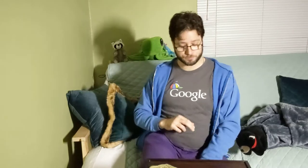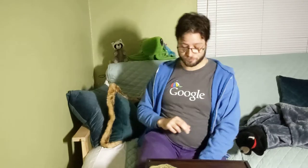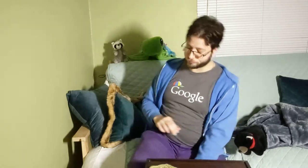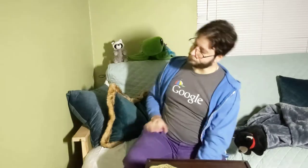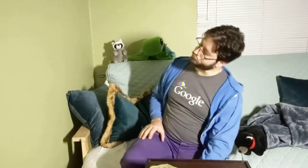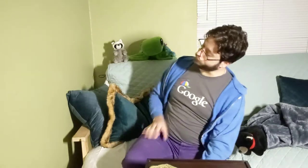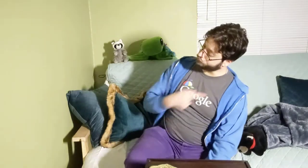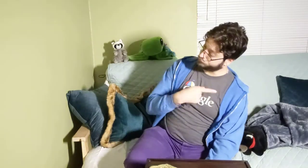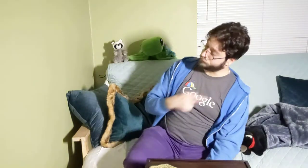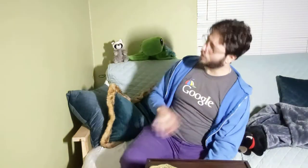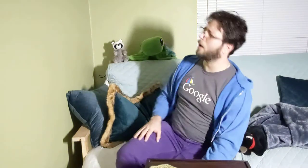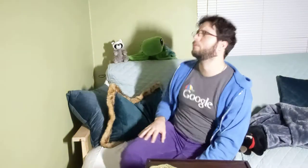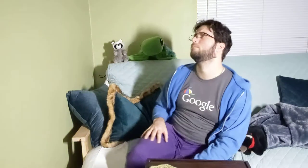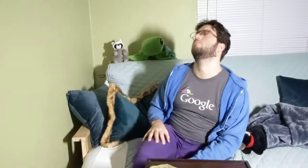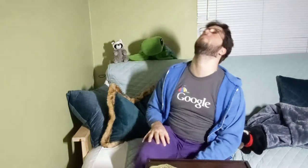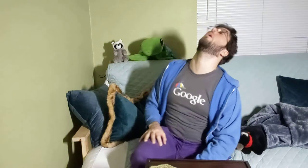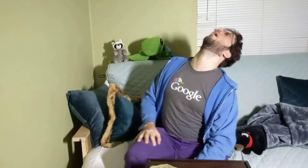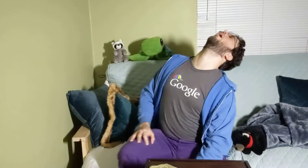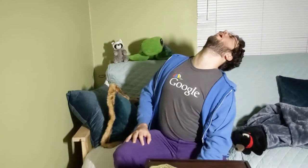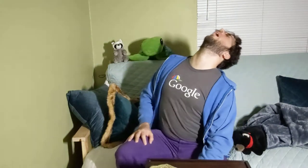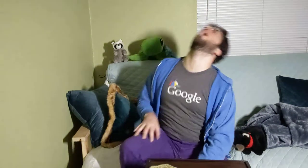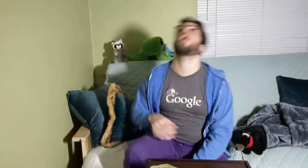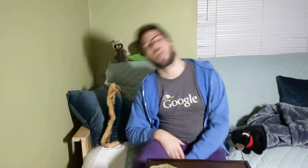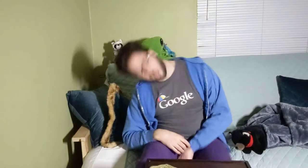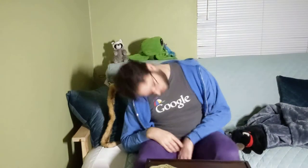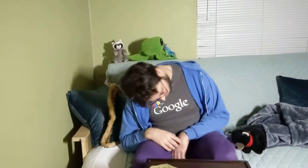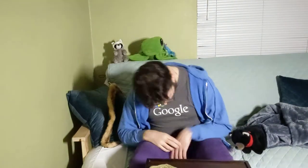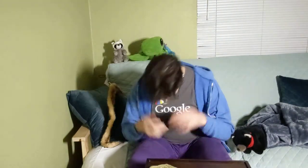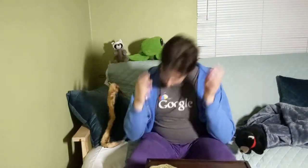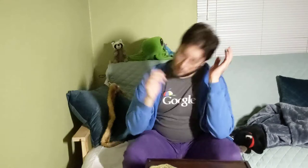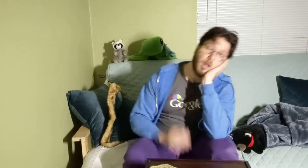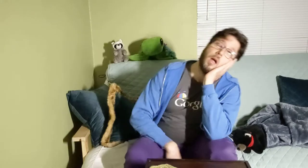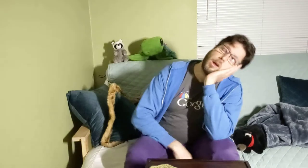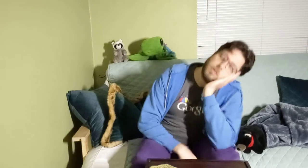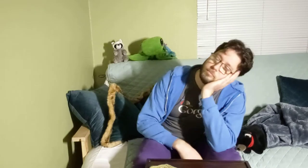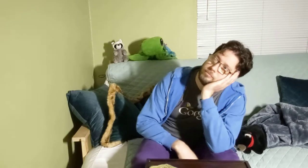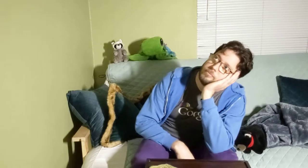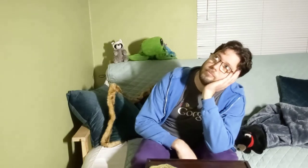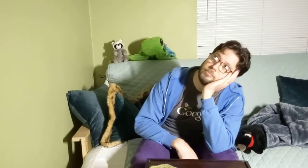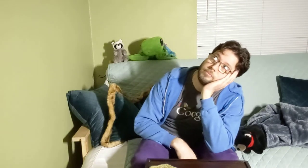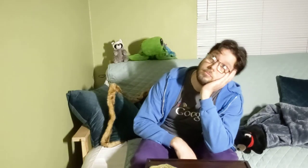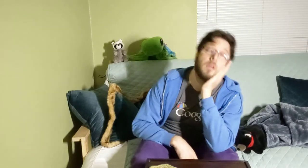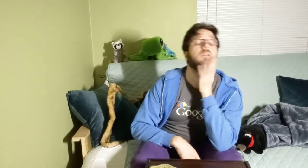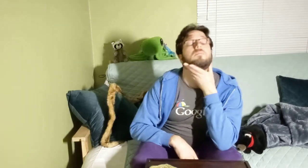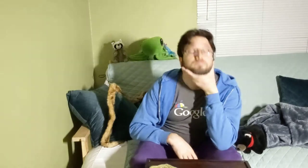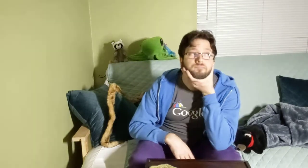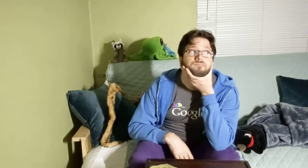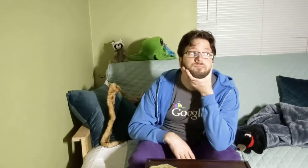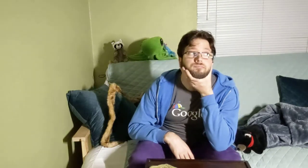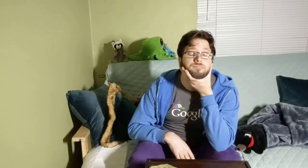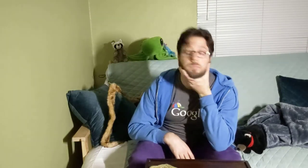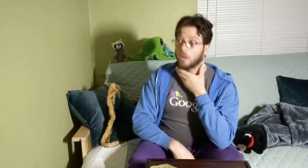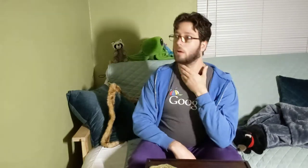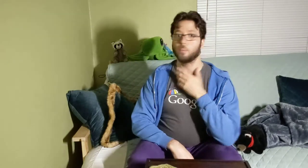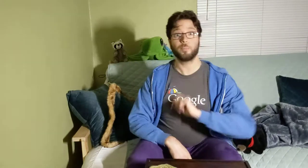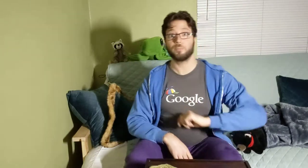[role-kid impatient then suddenly alert]